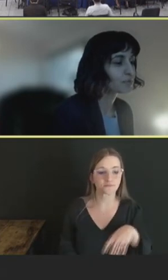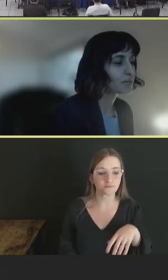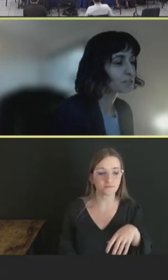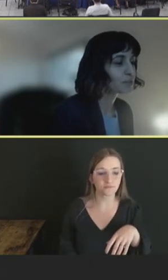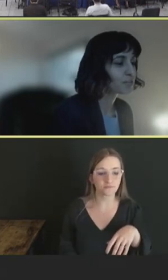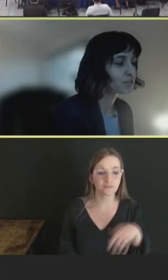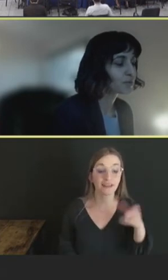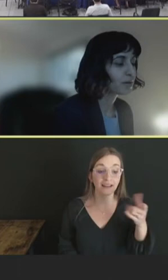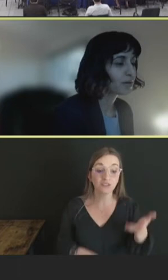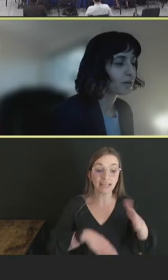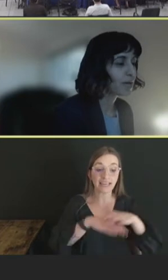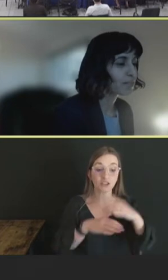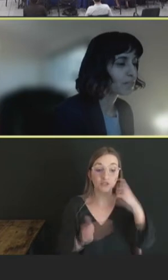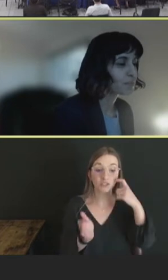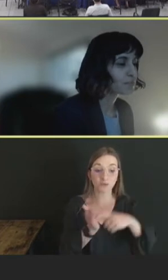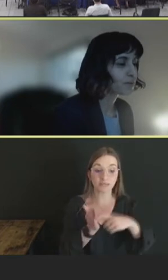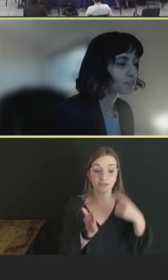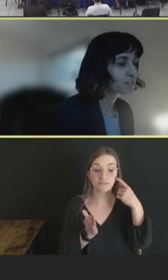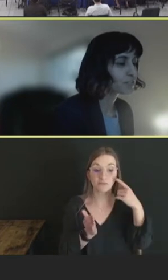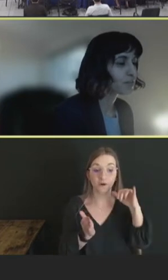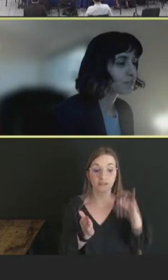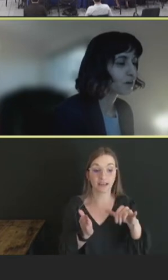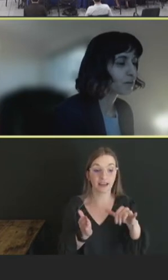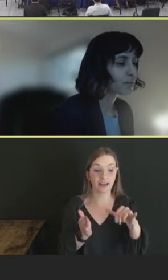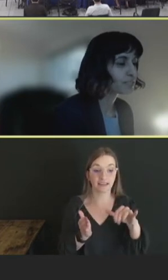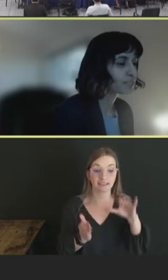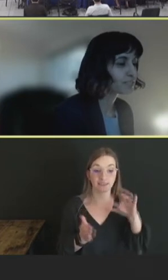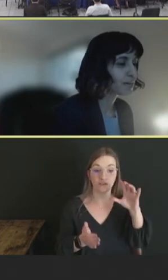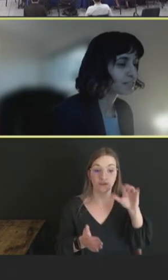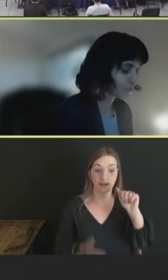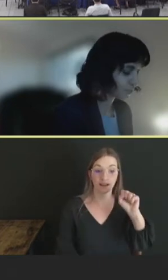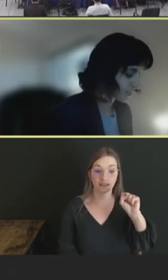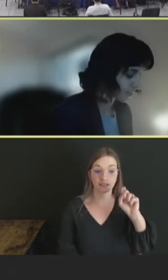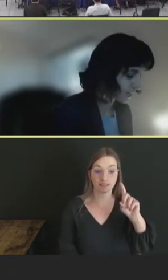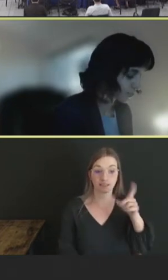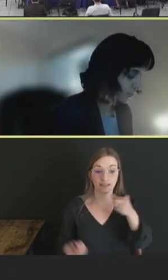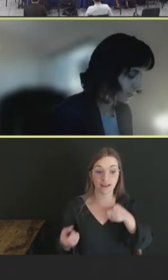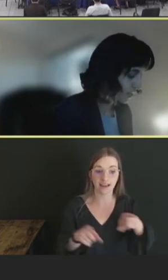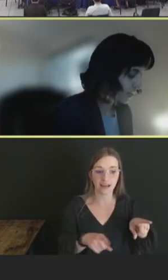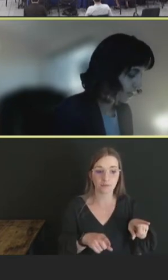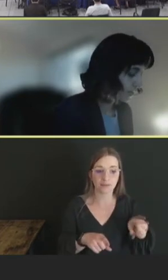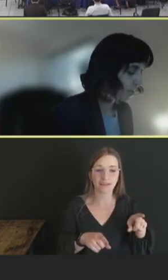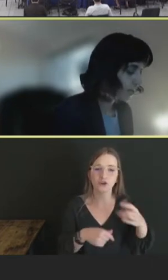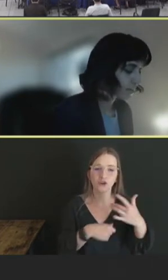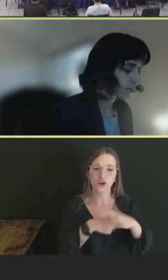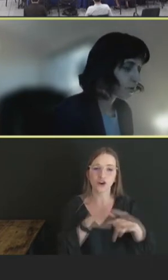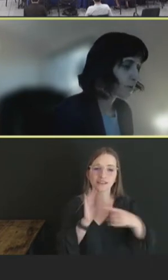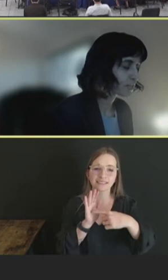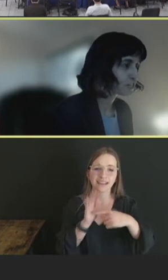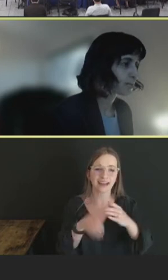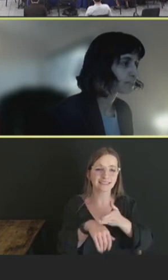spectrum and the observation of early autistic signs after vaccination can occur by chance.